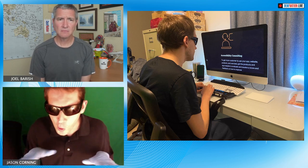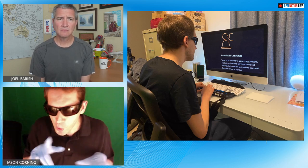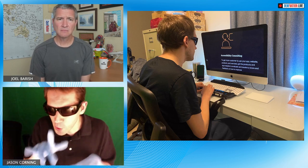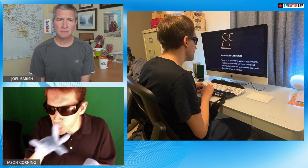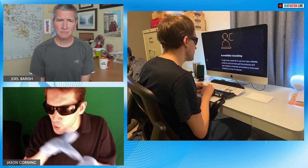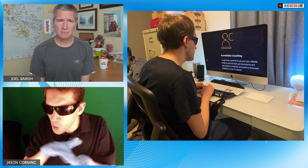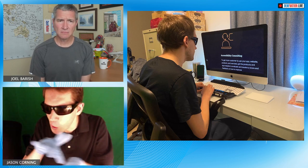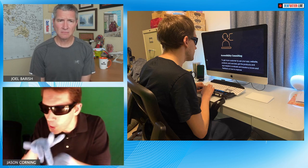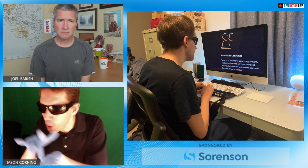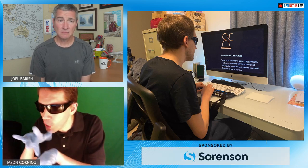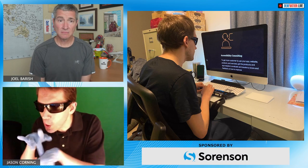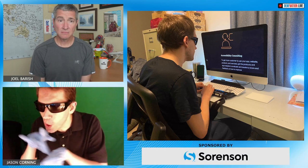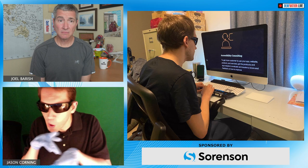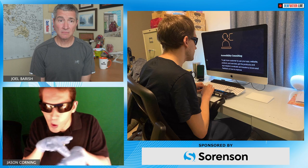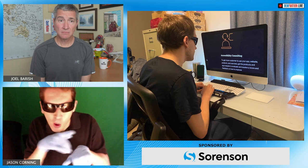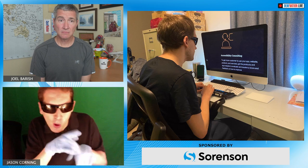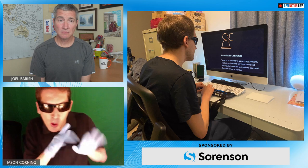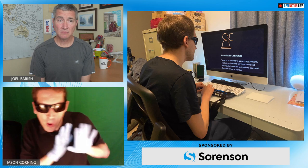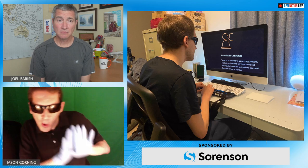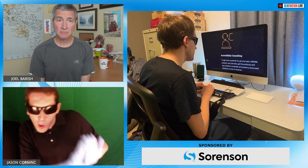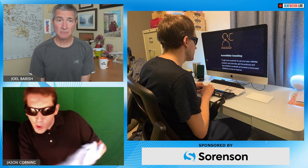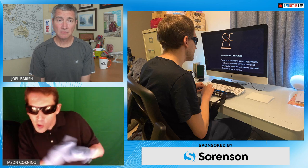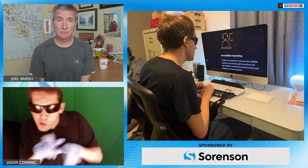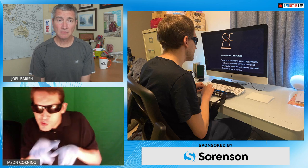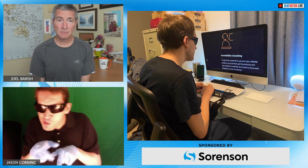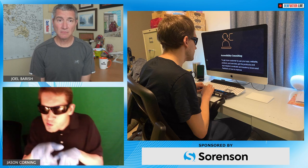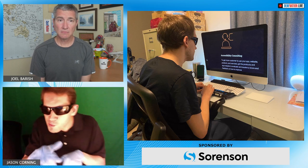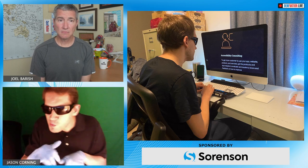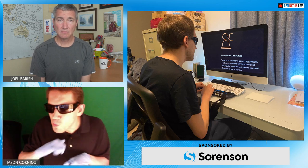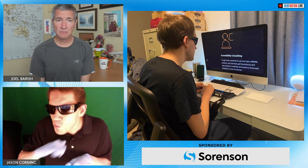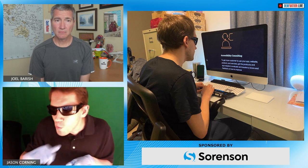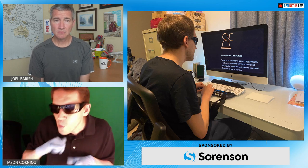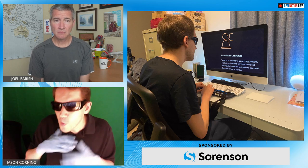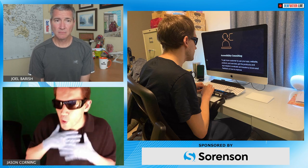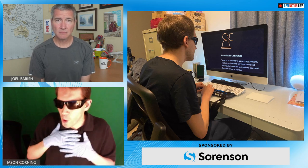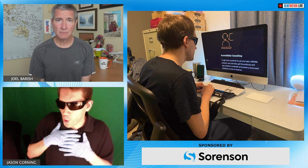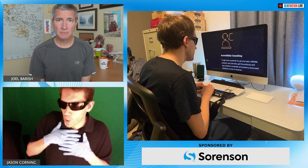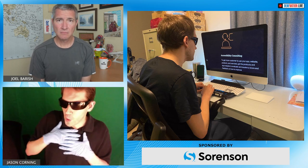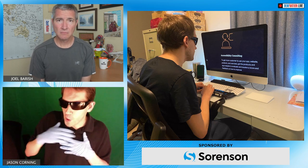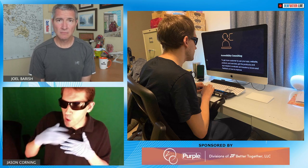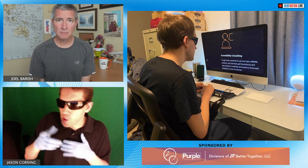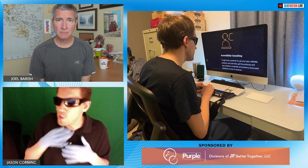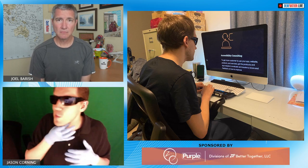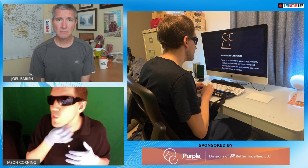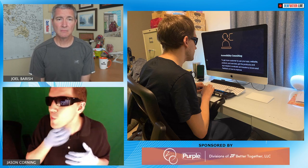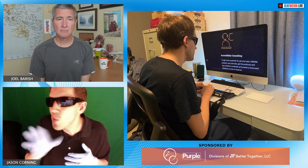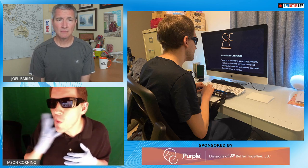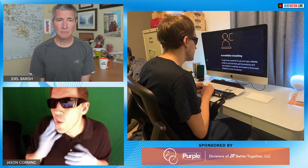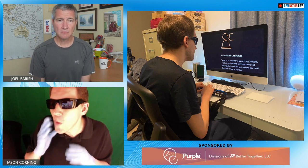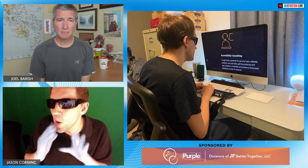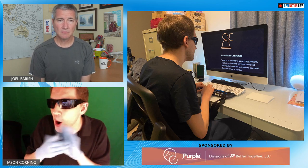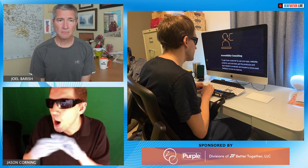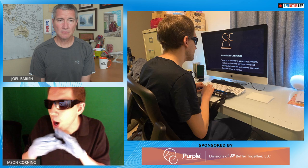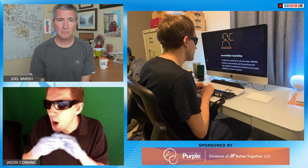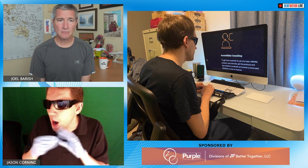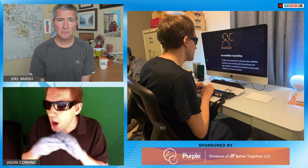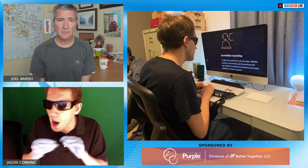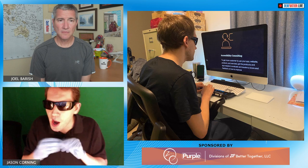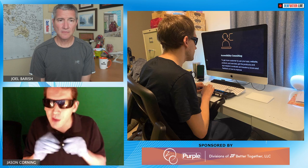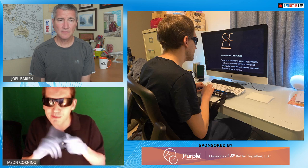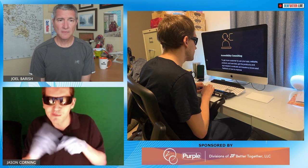there is a lot of deafblind people touching each other..